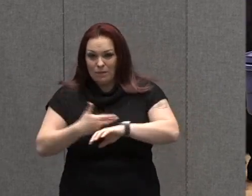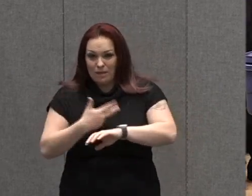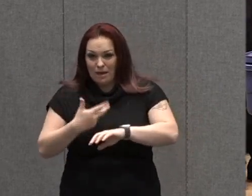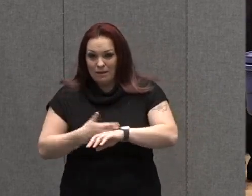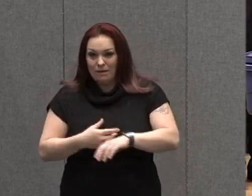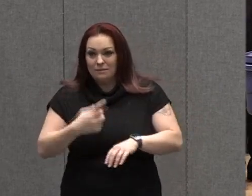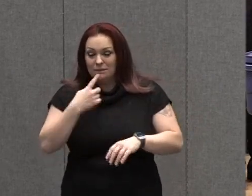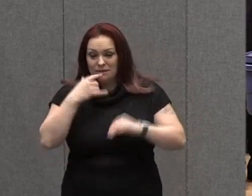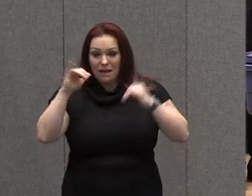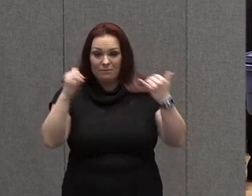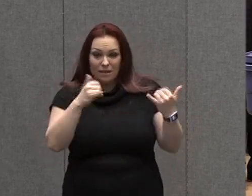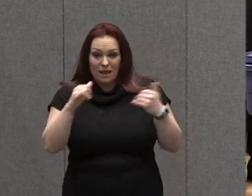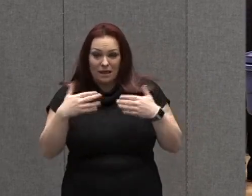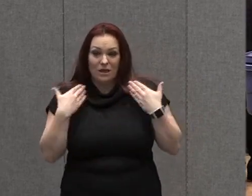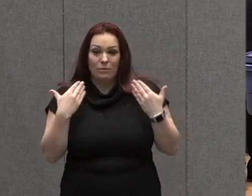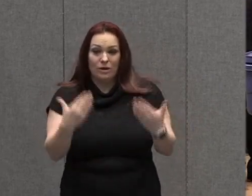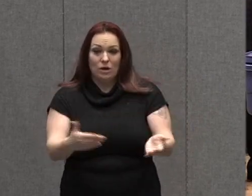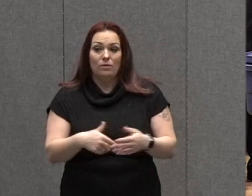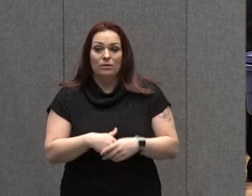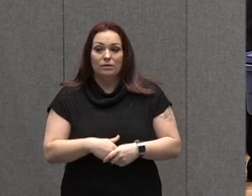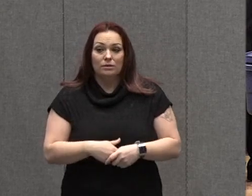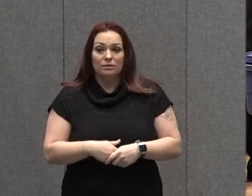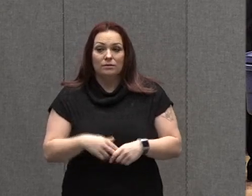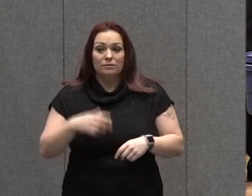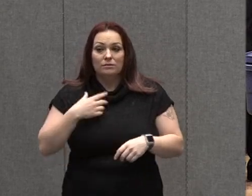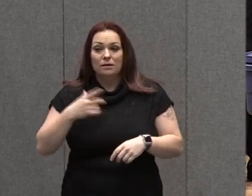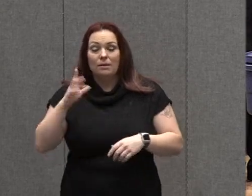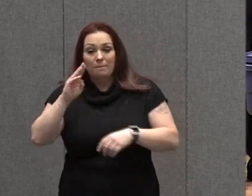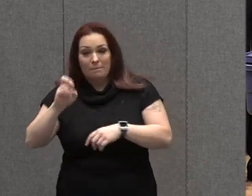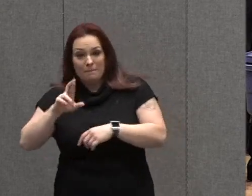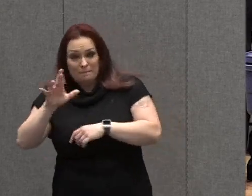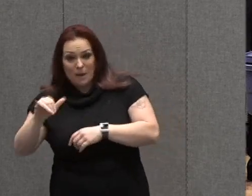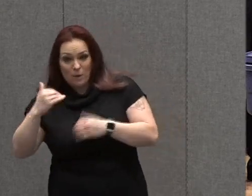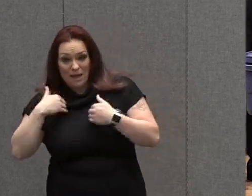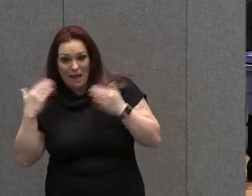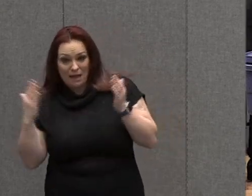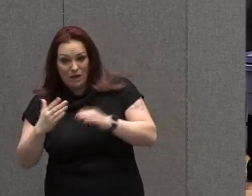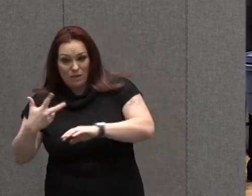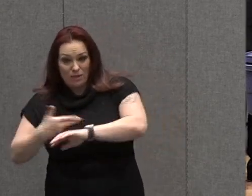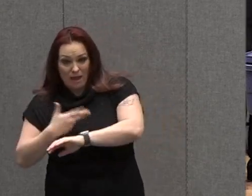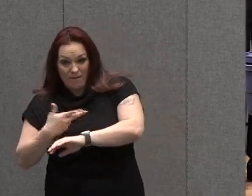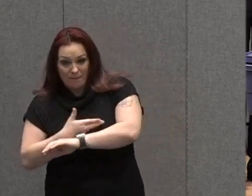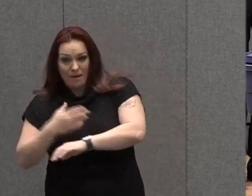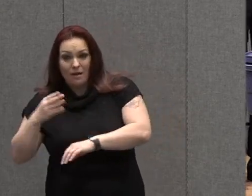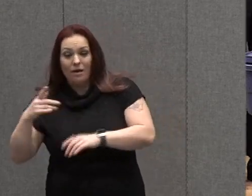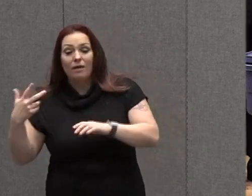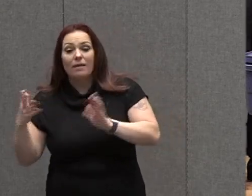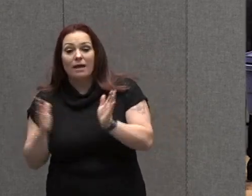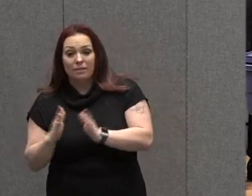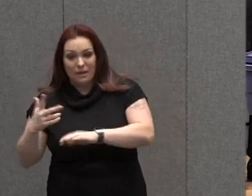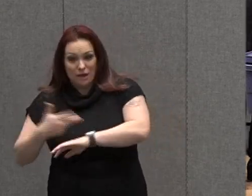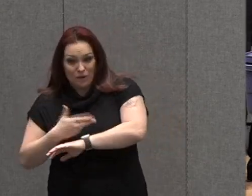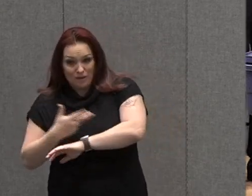Say and play it, here you go! (speaking and playing at the same time)